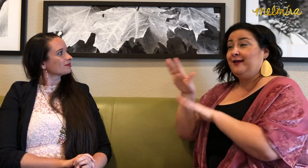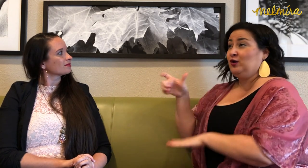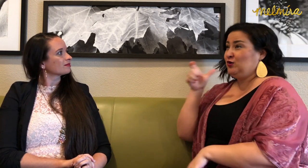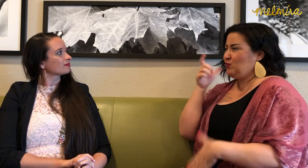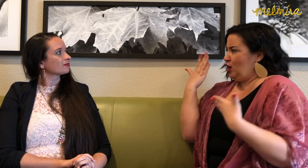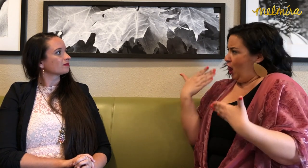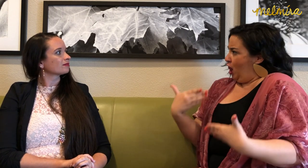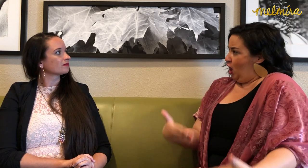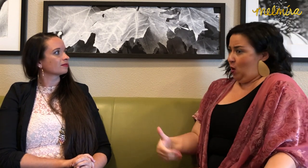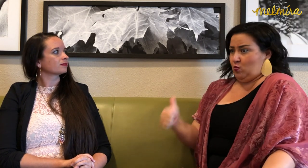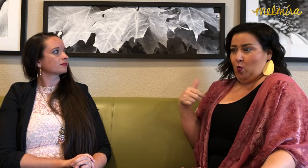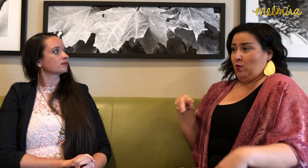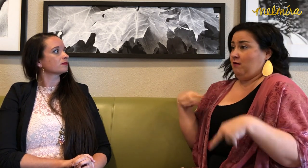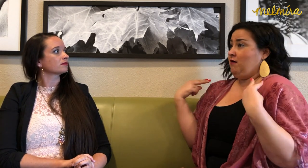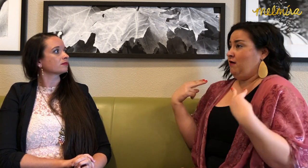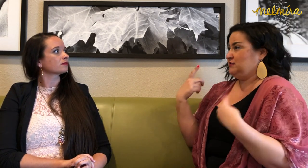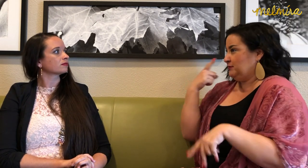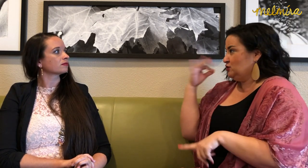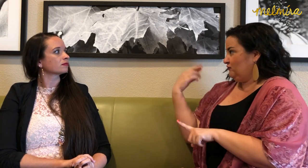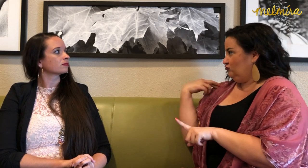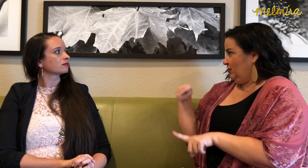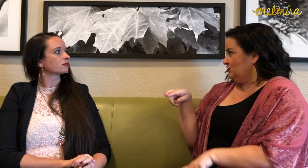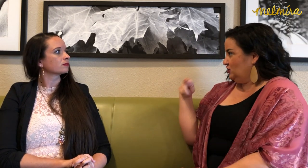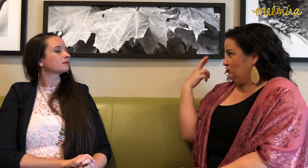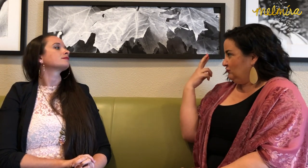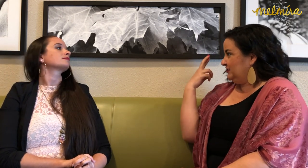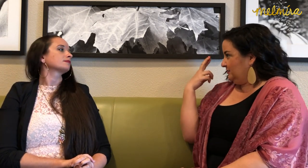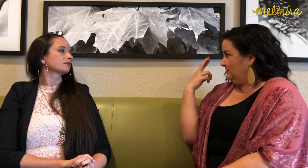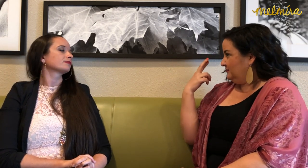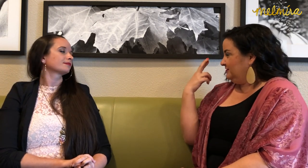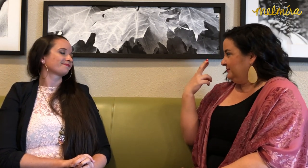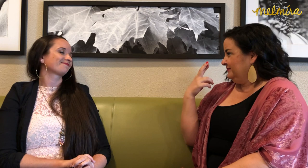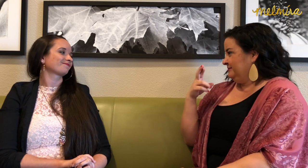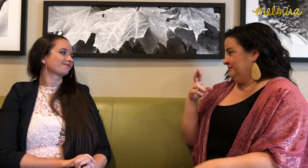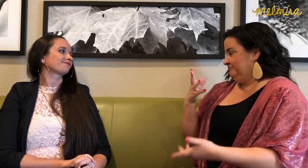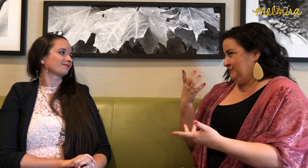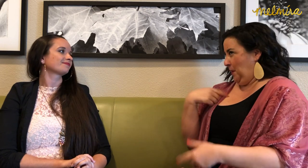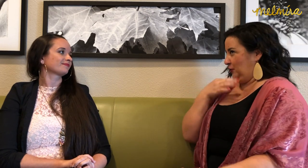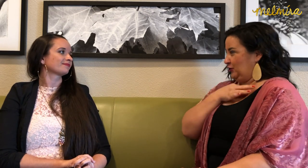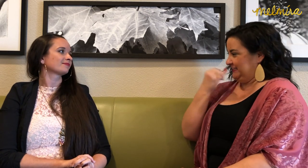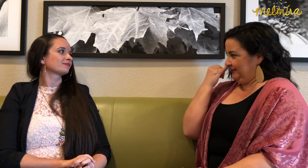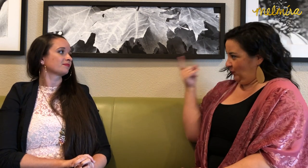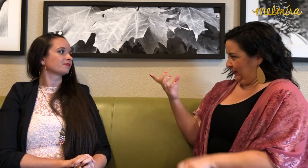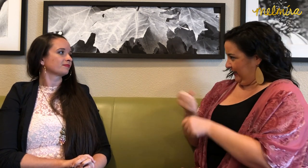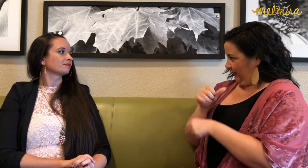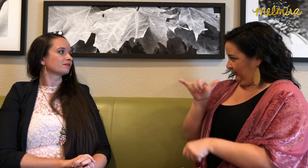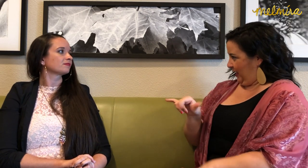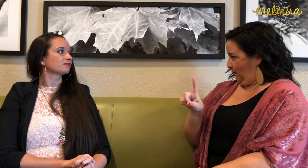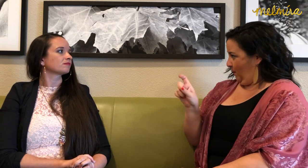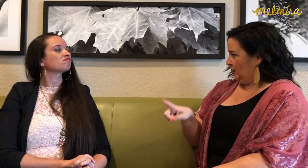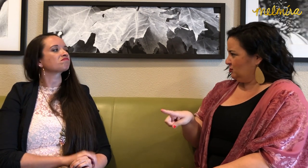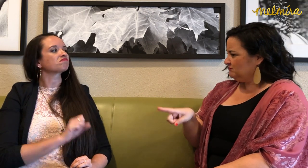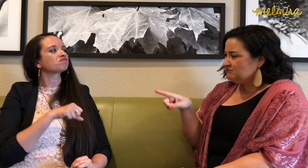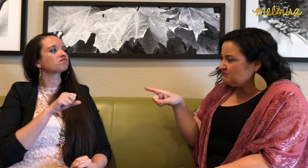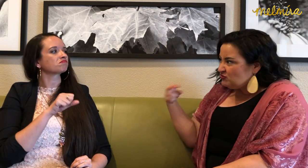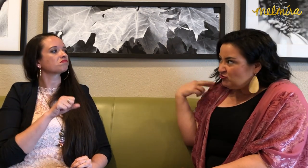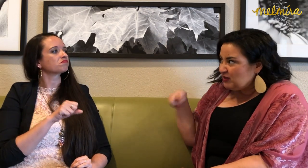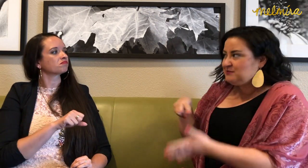people who grow long hair and refuse to cut it usually do it for religious reasons. I'm curious if you get that question,